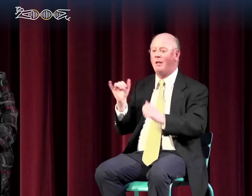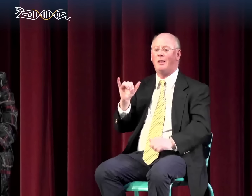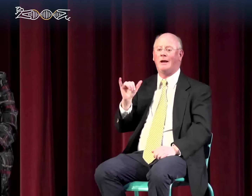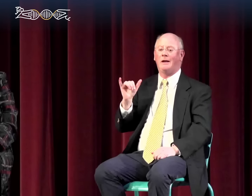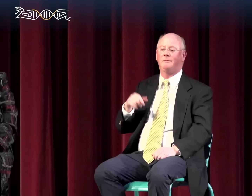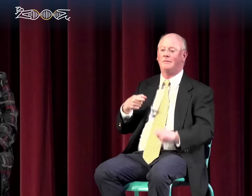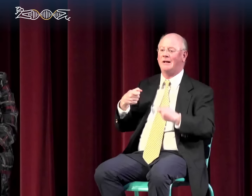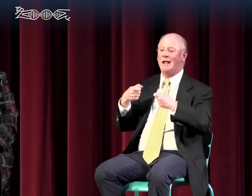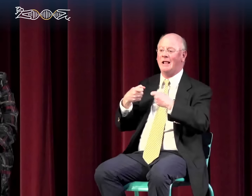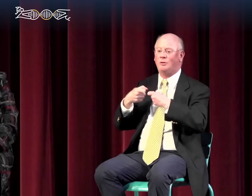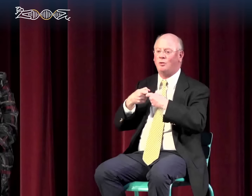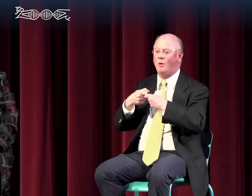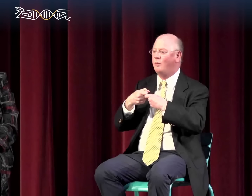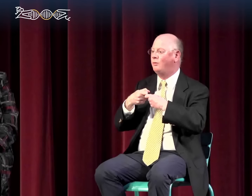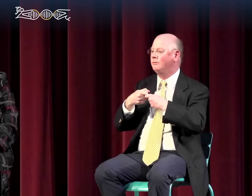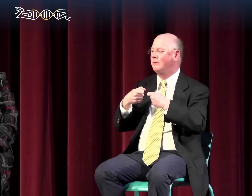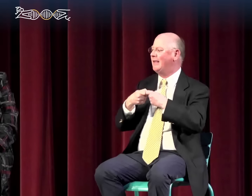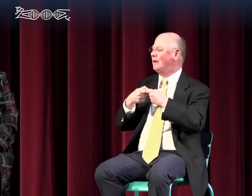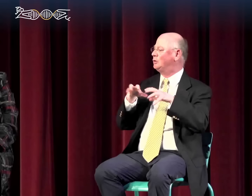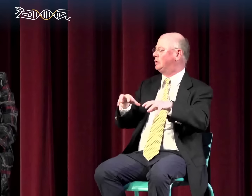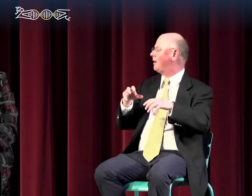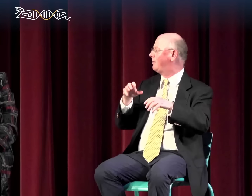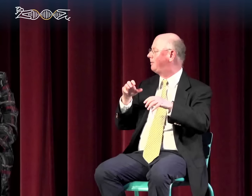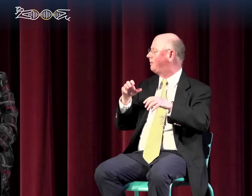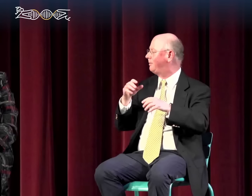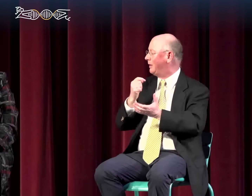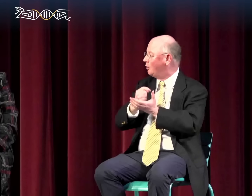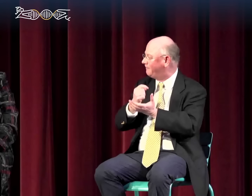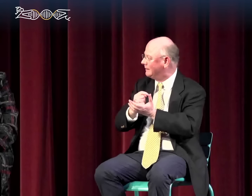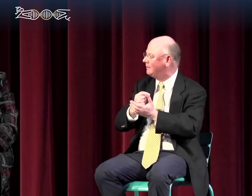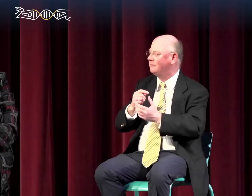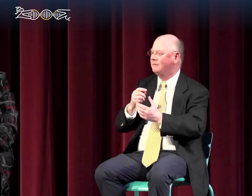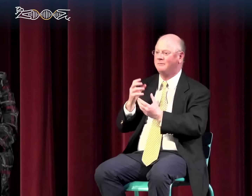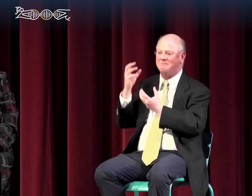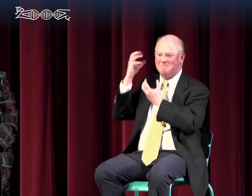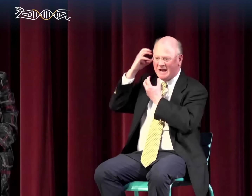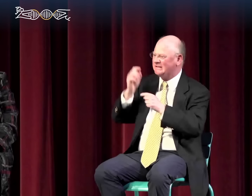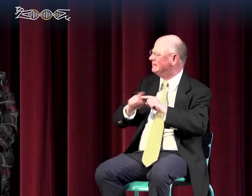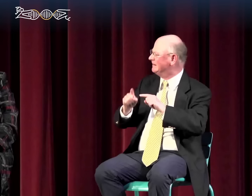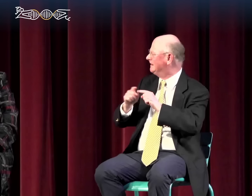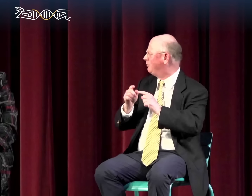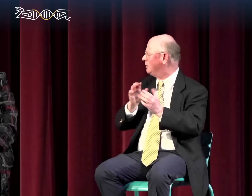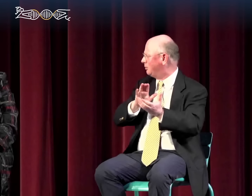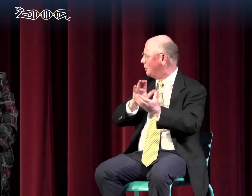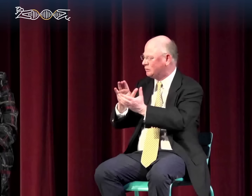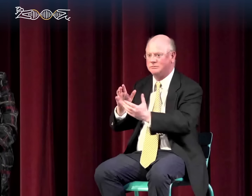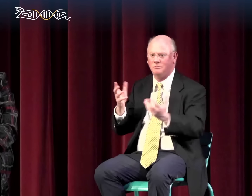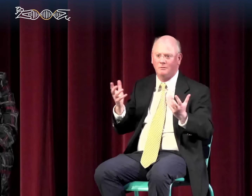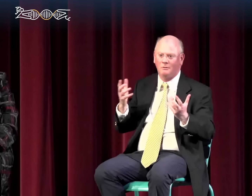Some included electro shock therapies and magnets things like this.